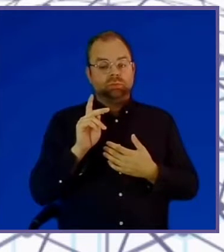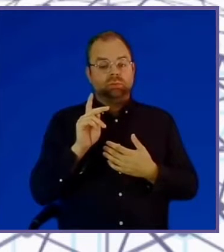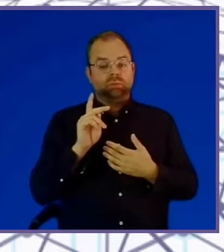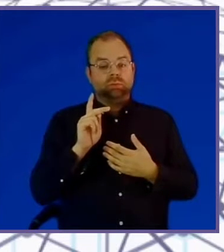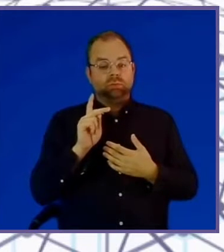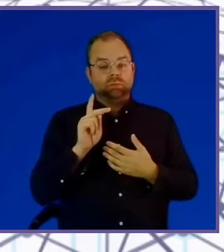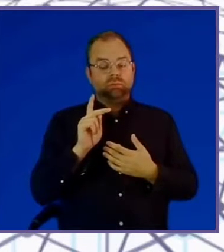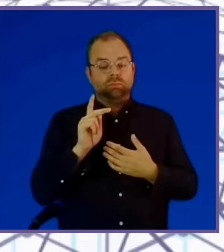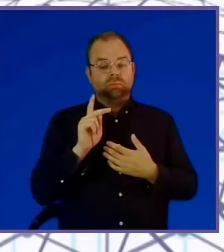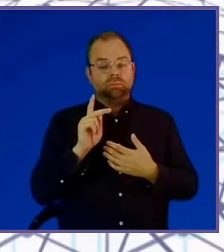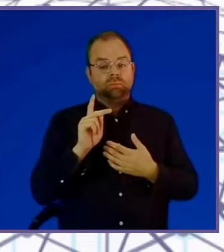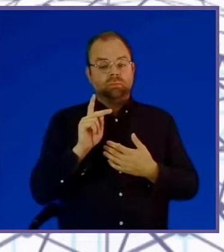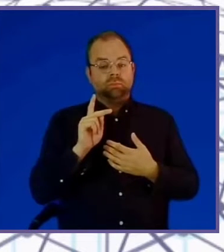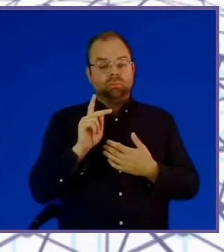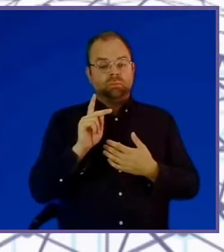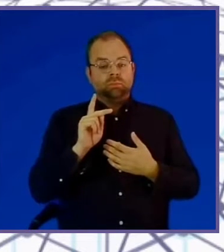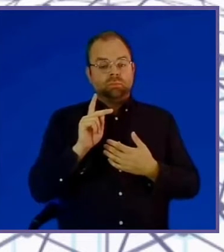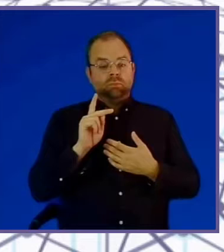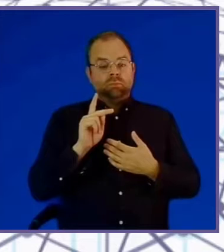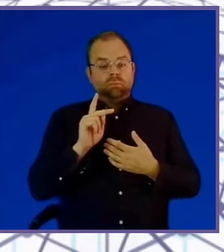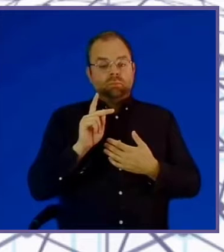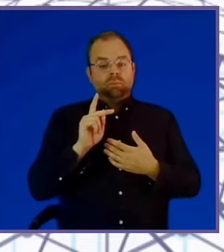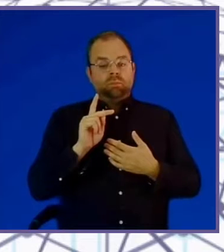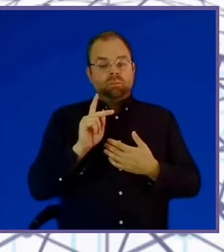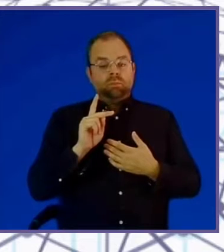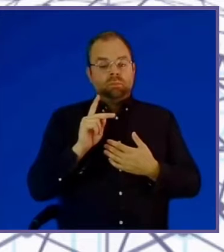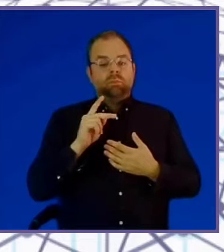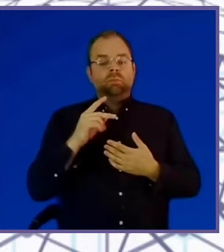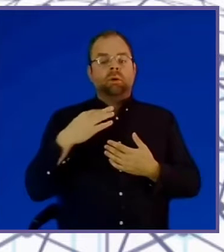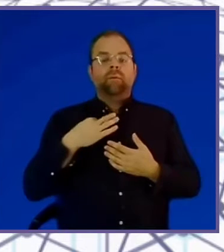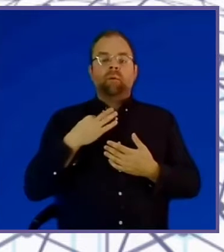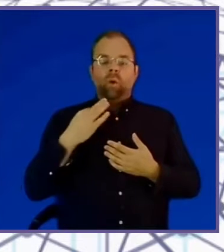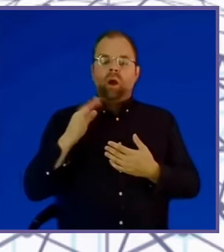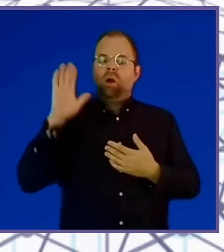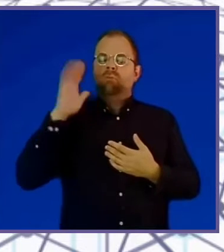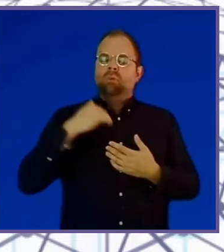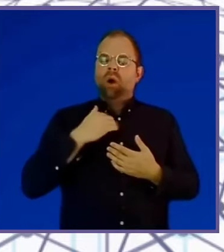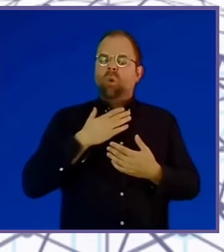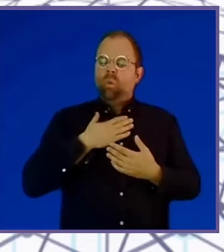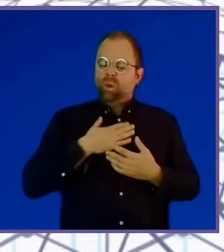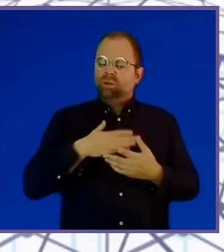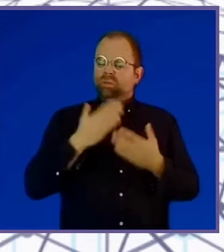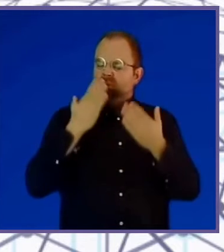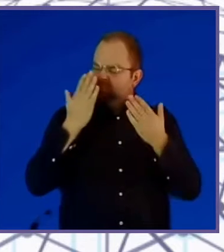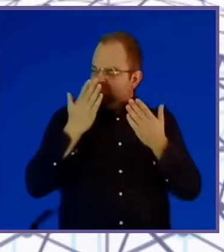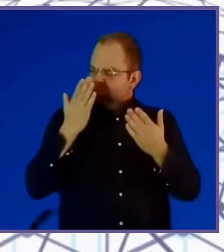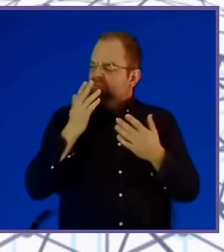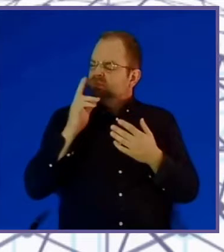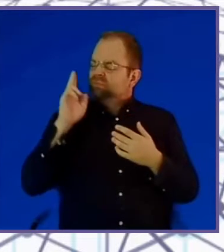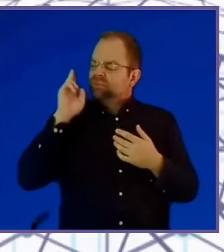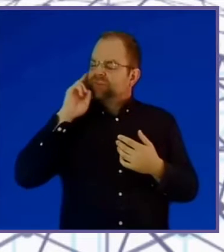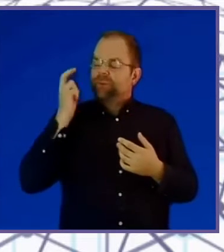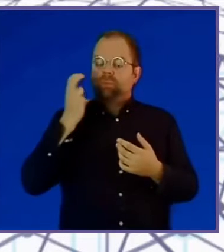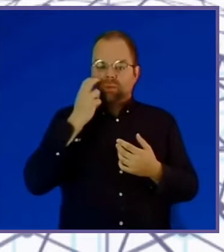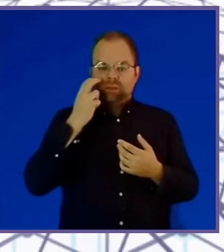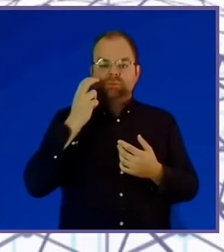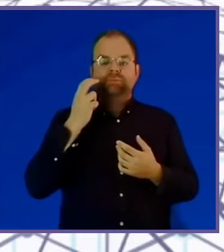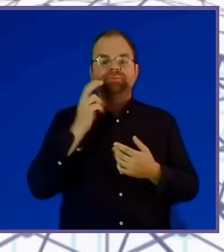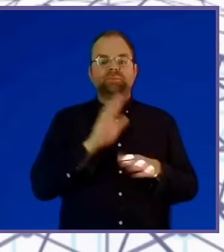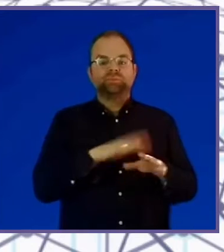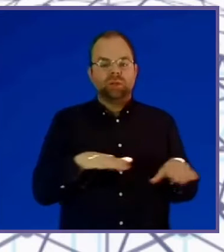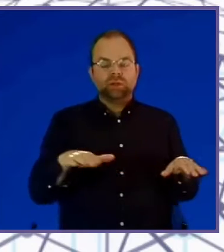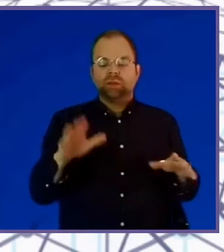There's more of us today. Luckily, although the field remains small, with very few experts